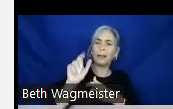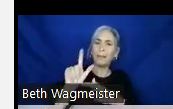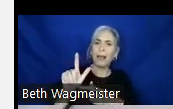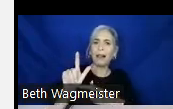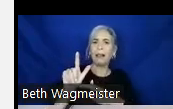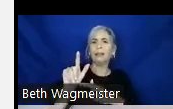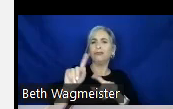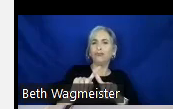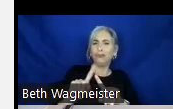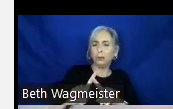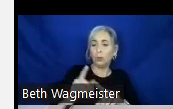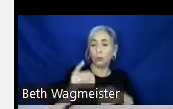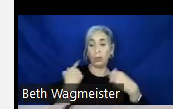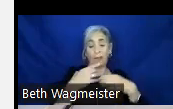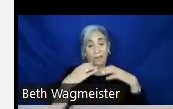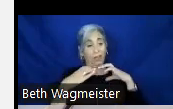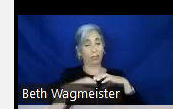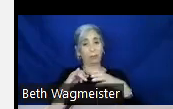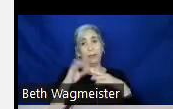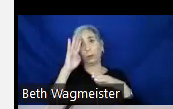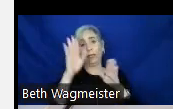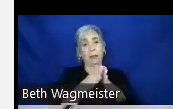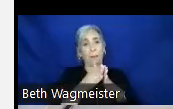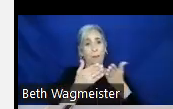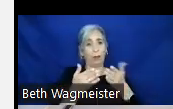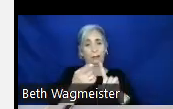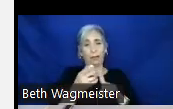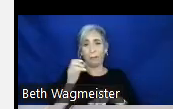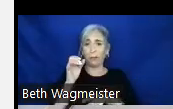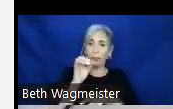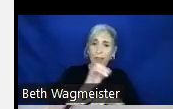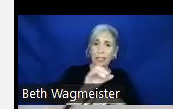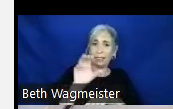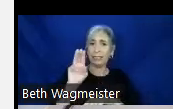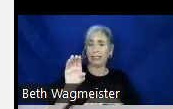even have a customer that creates books out of the stuff in Sanity. No web content.